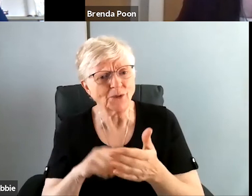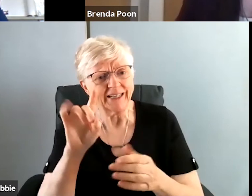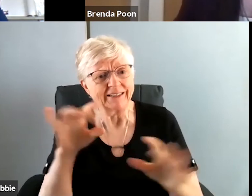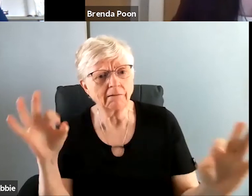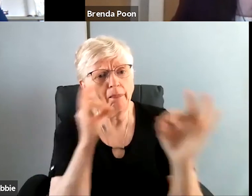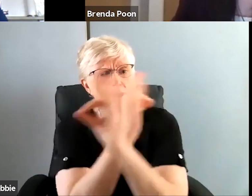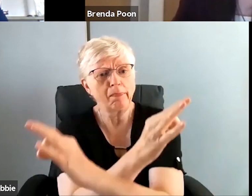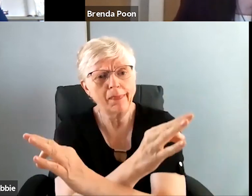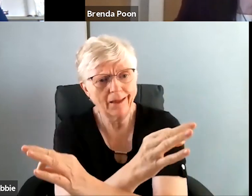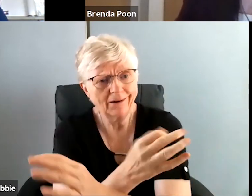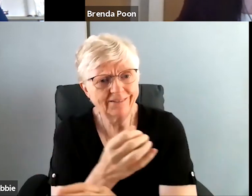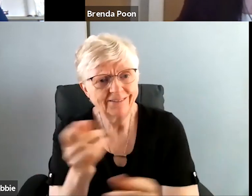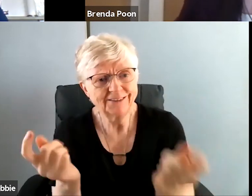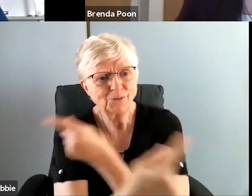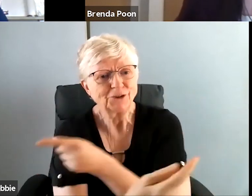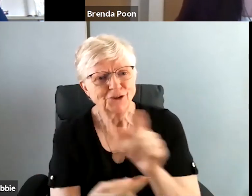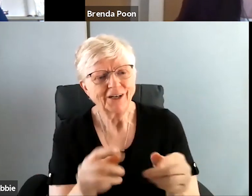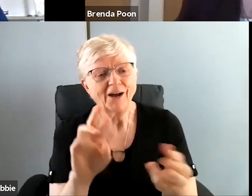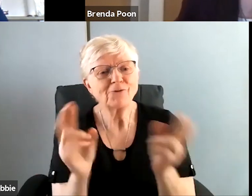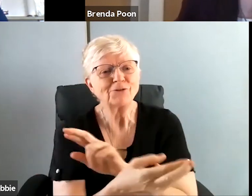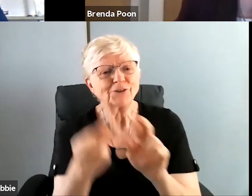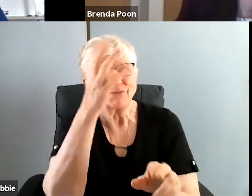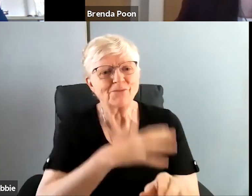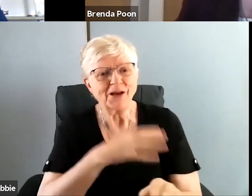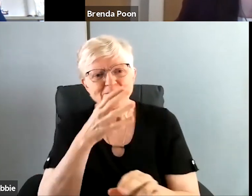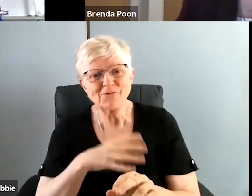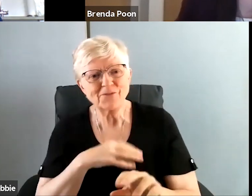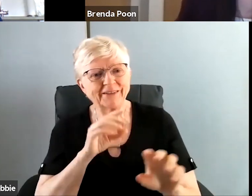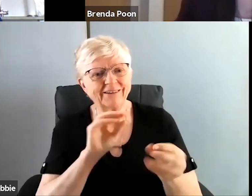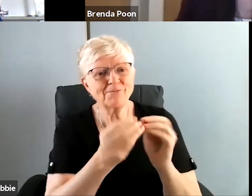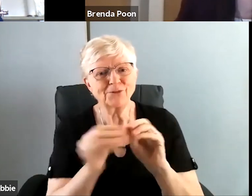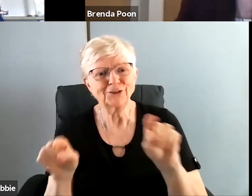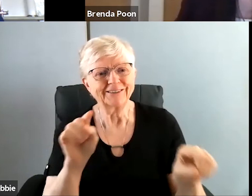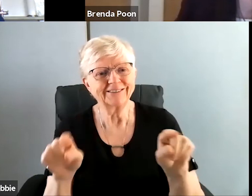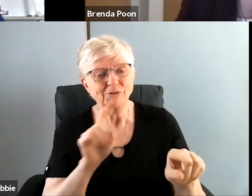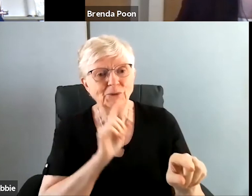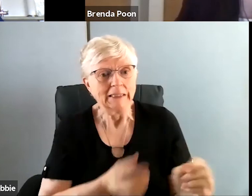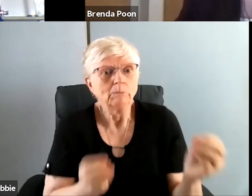VISION IN READING THE PARTICULAR GRAPH OF THE PIE CHART. I THINK I HAD REVERSED THE